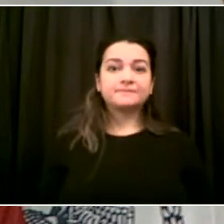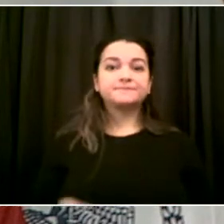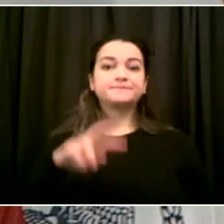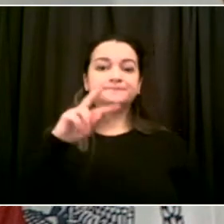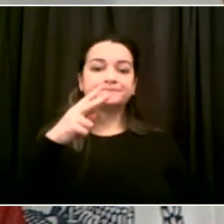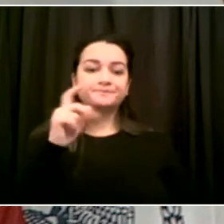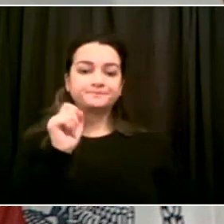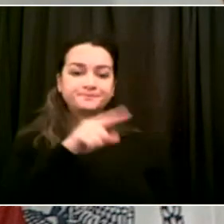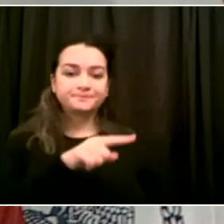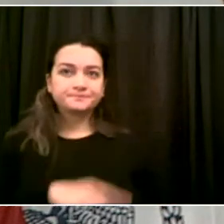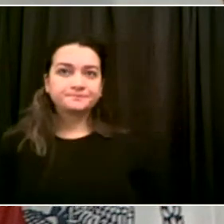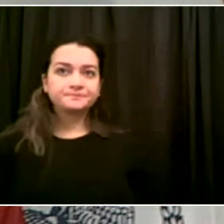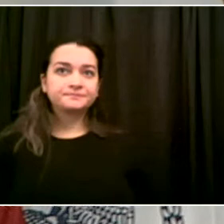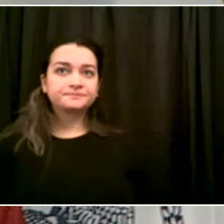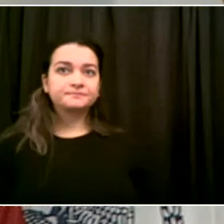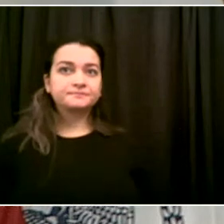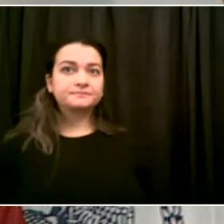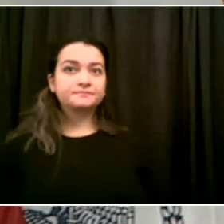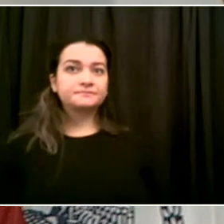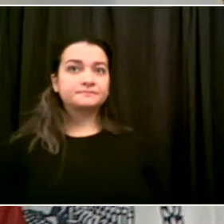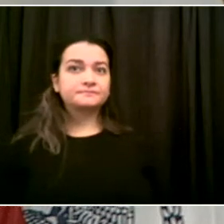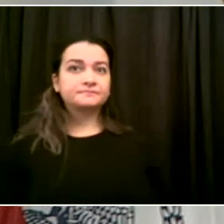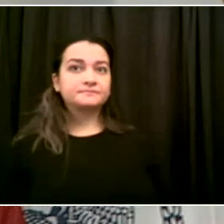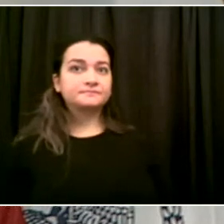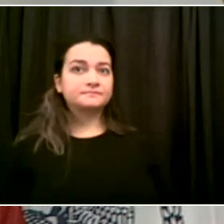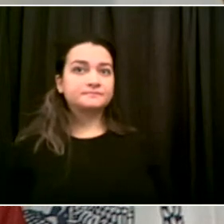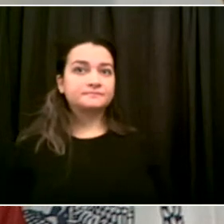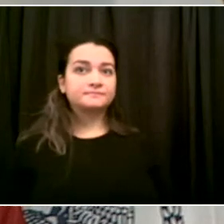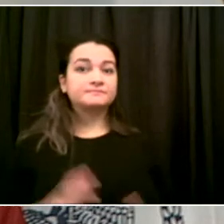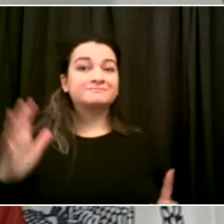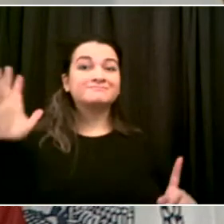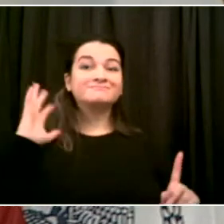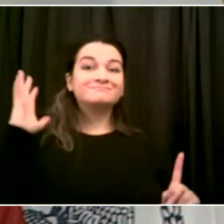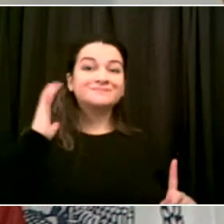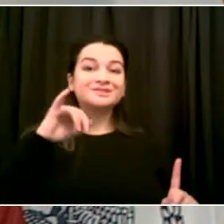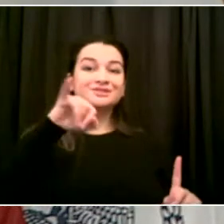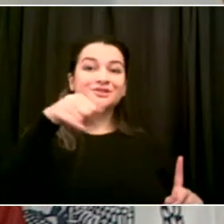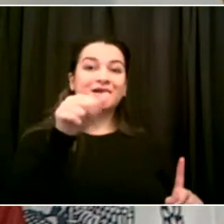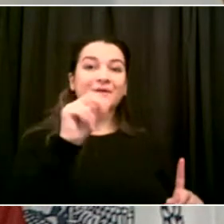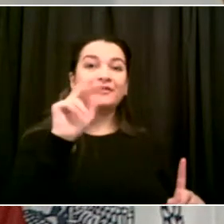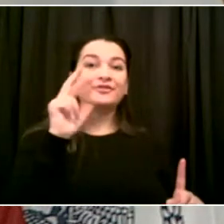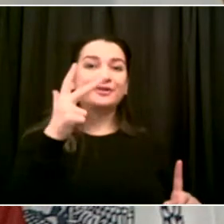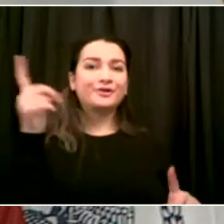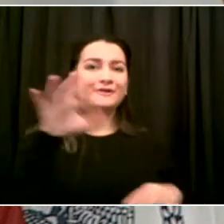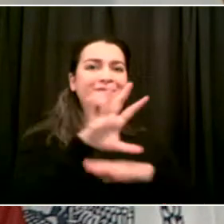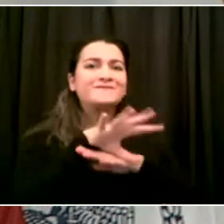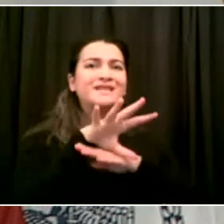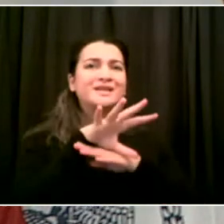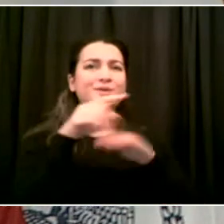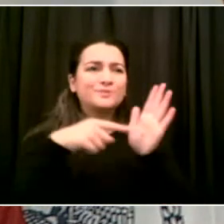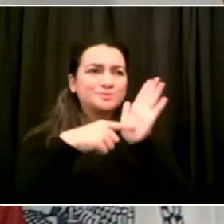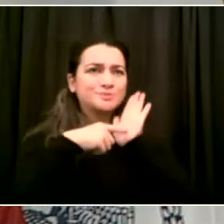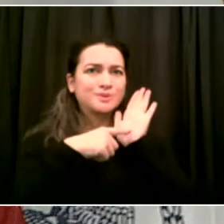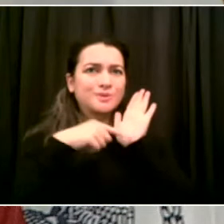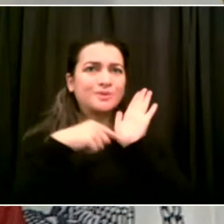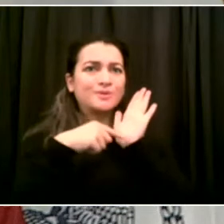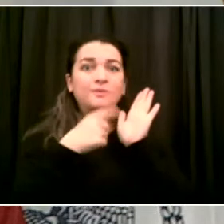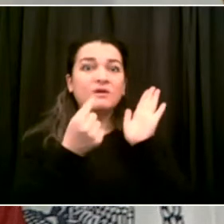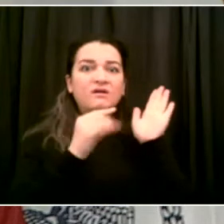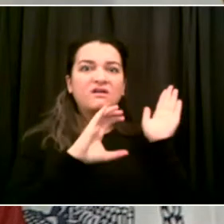VIDEO FROM JANUARY 3 ARREST SHOWS THE NYPD OFFICER IN QUEENS DURING